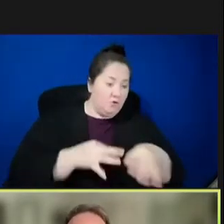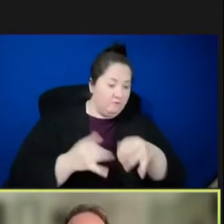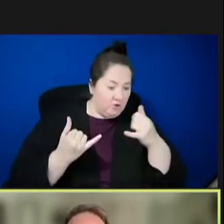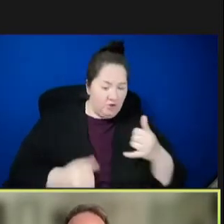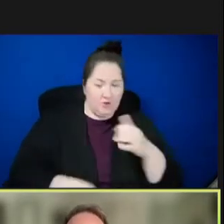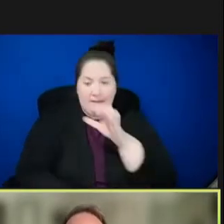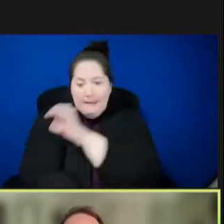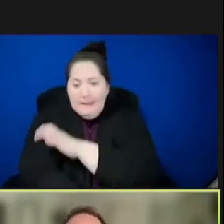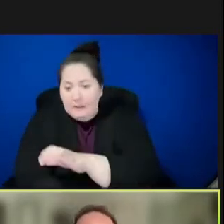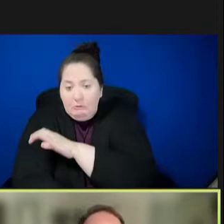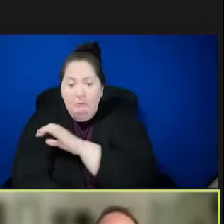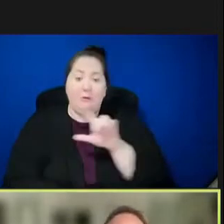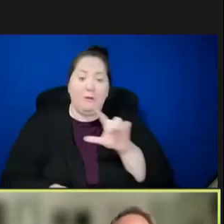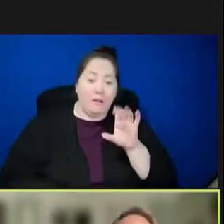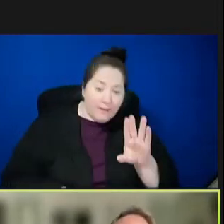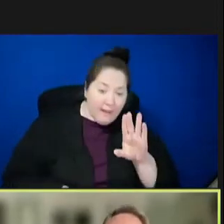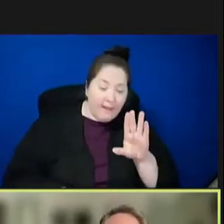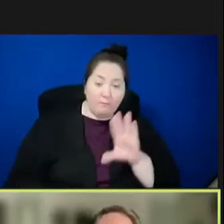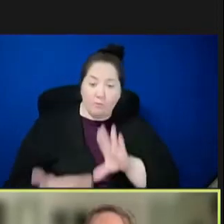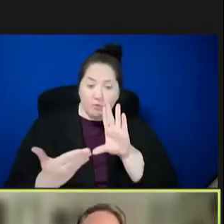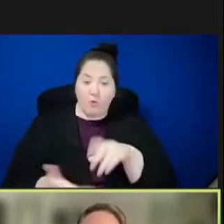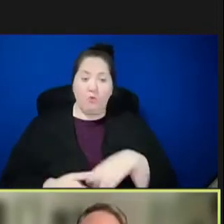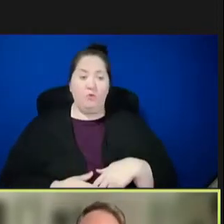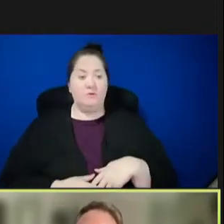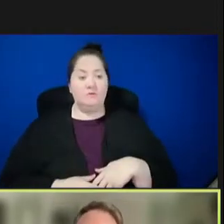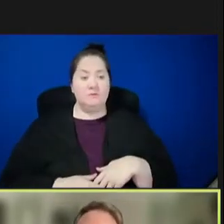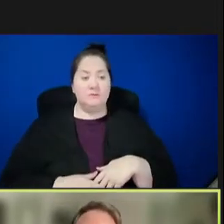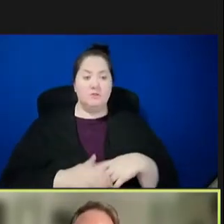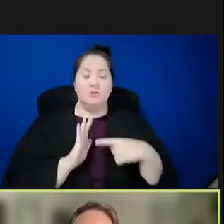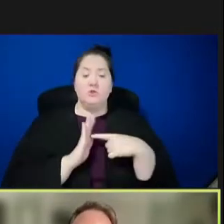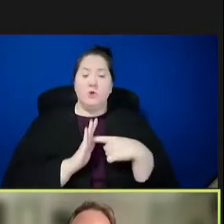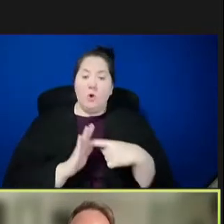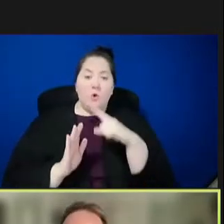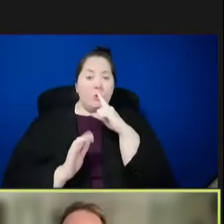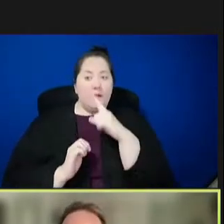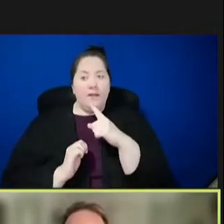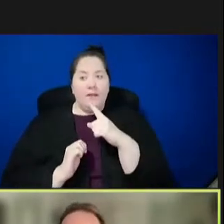approaches. And we have to start showing these really interesting concepts that are